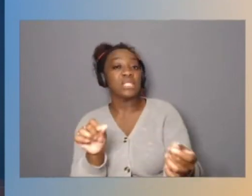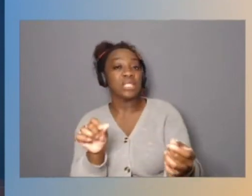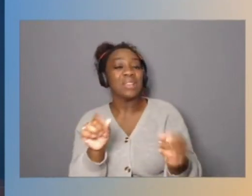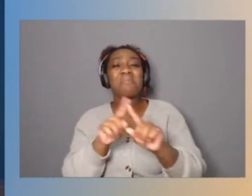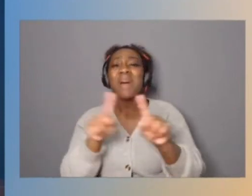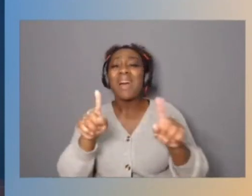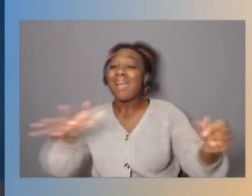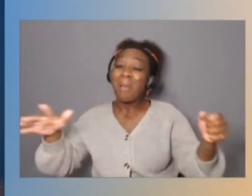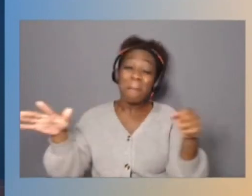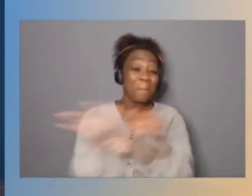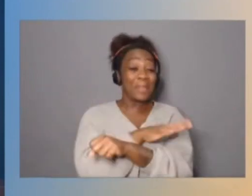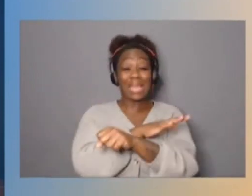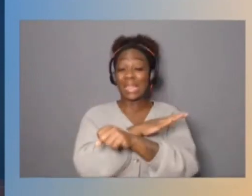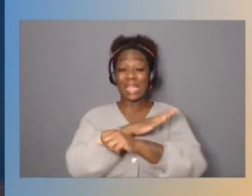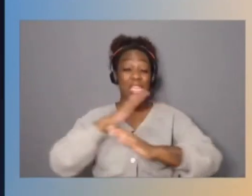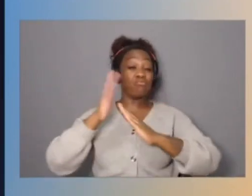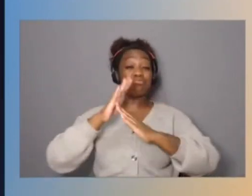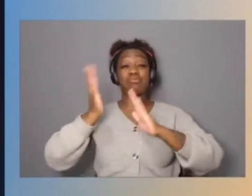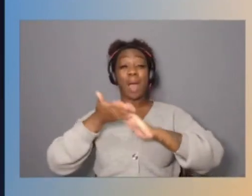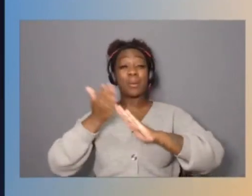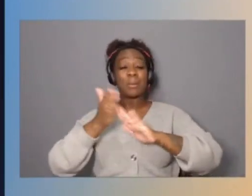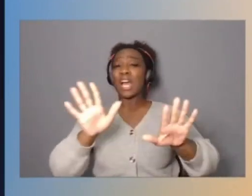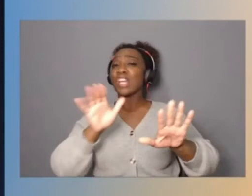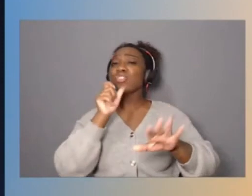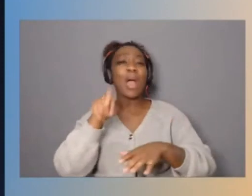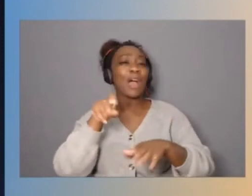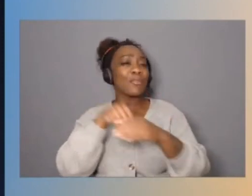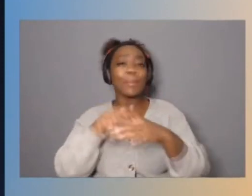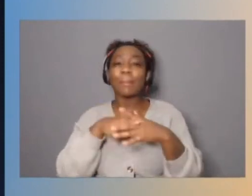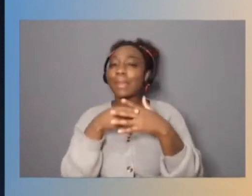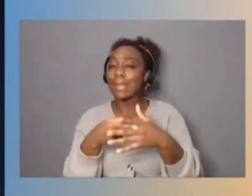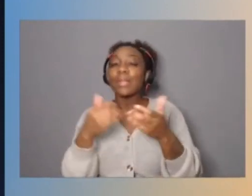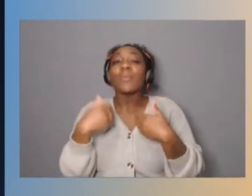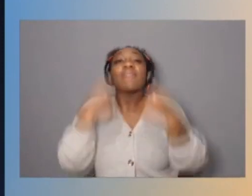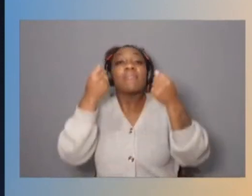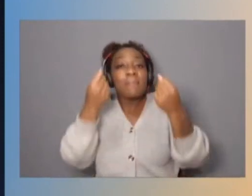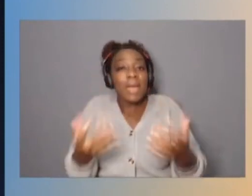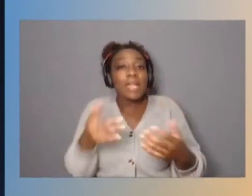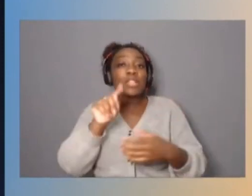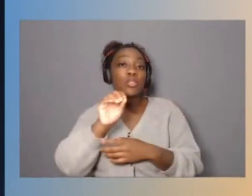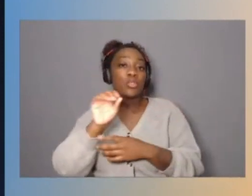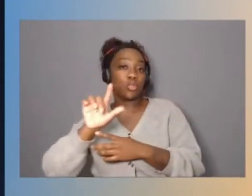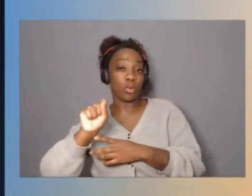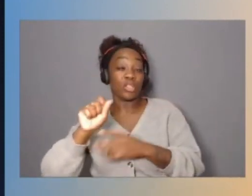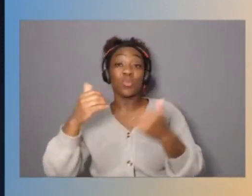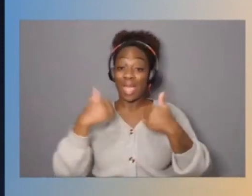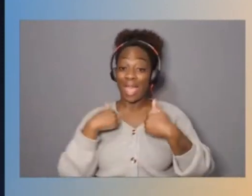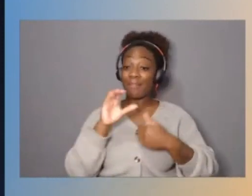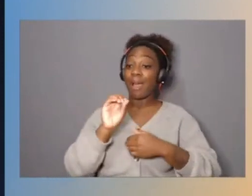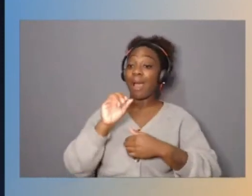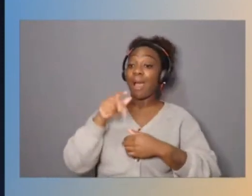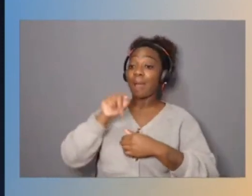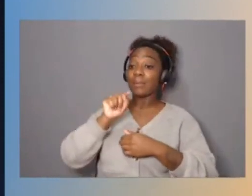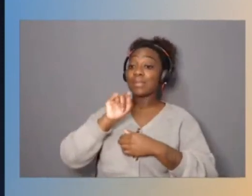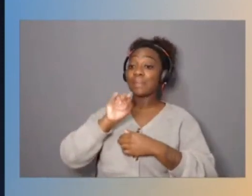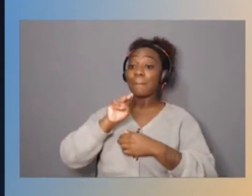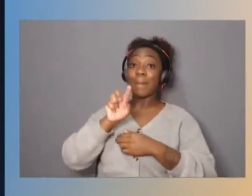There are many different tools that we offer, like Compute Optimizer, where you can optimize after the fact once you benchmark your performance.